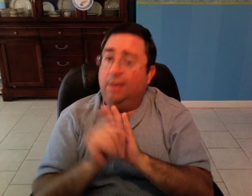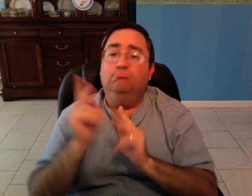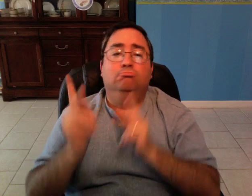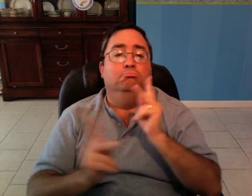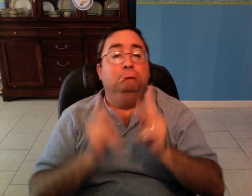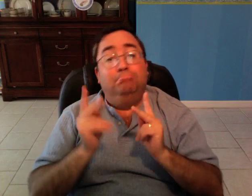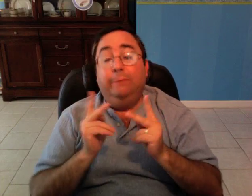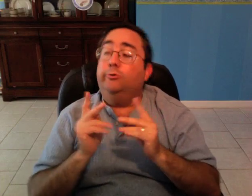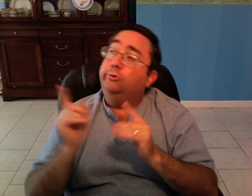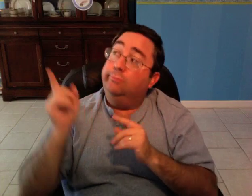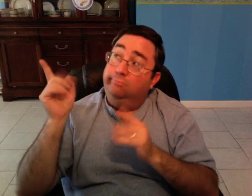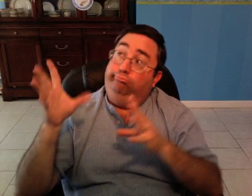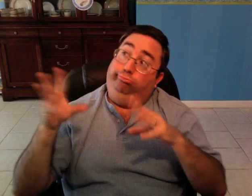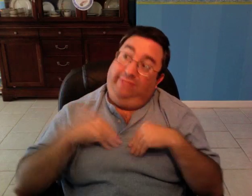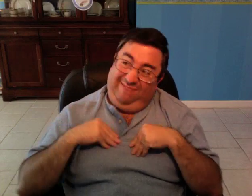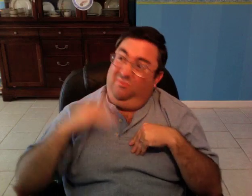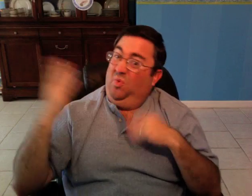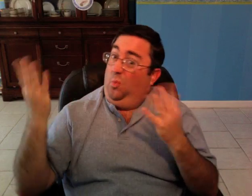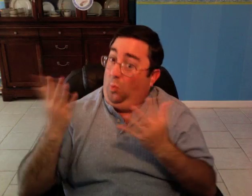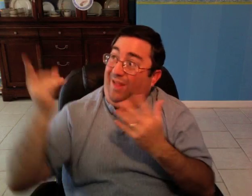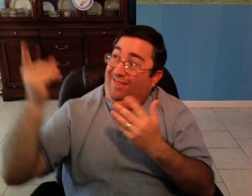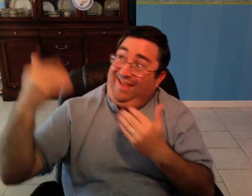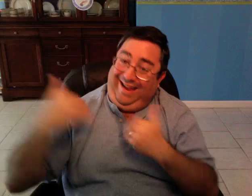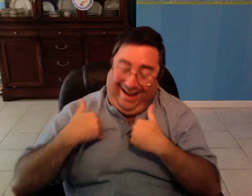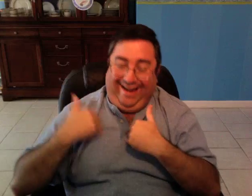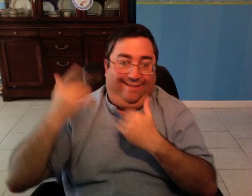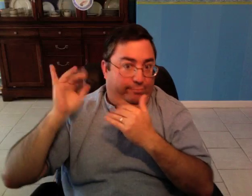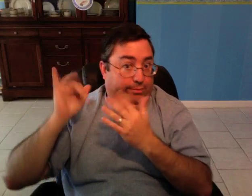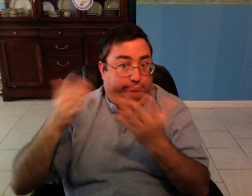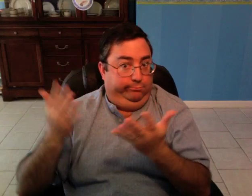Many times, people just accept what they have without